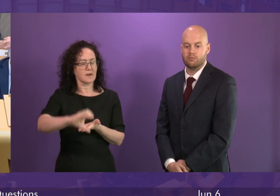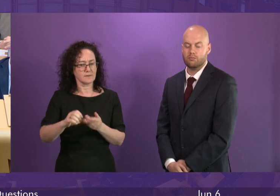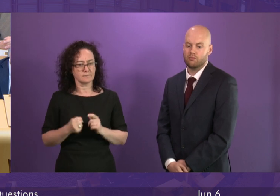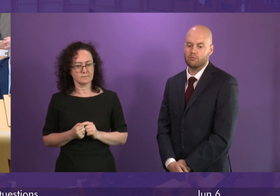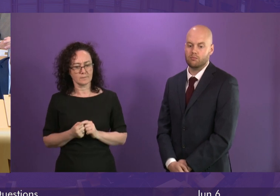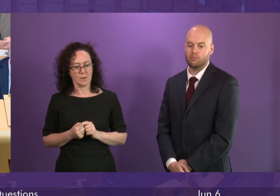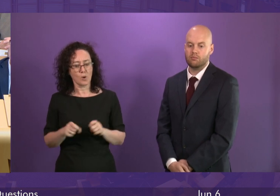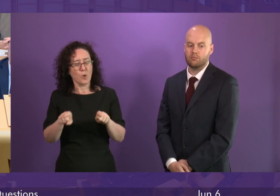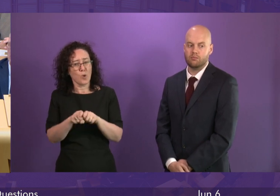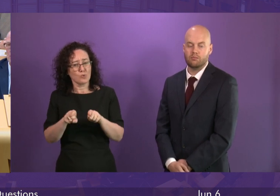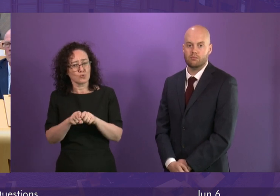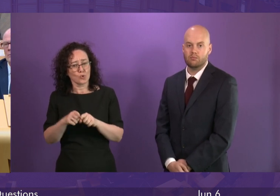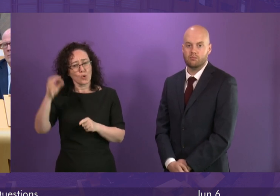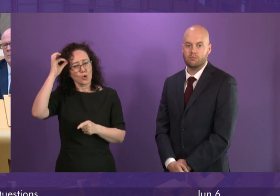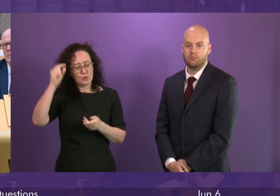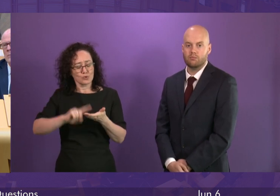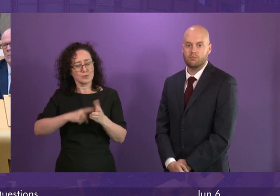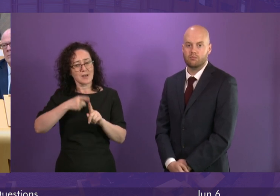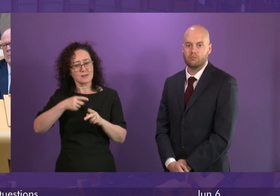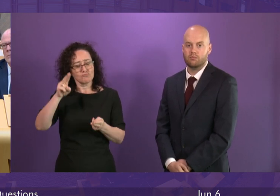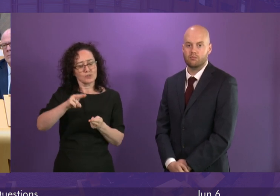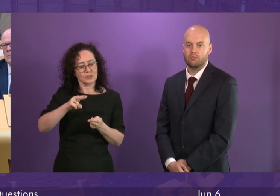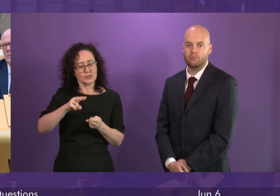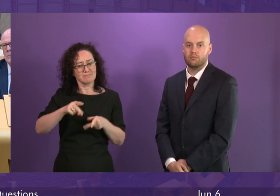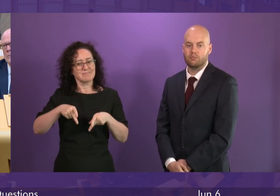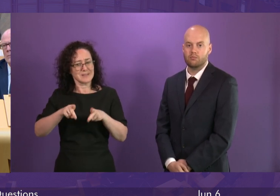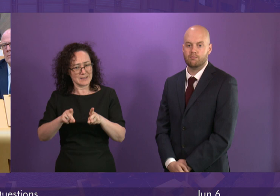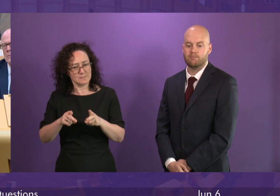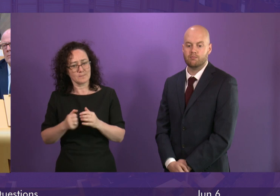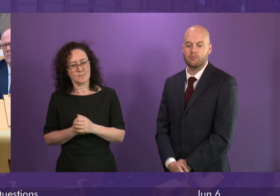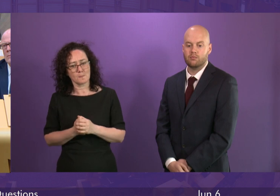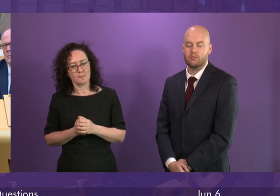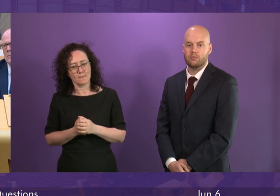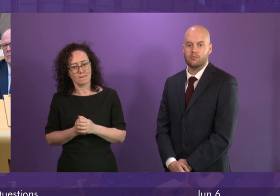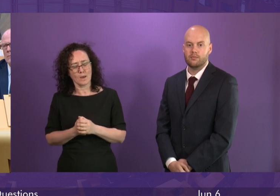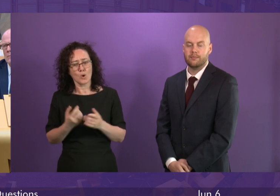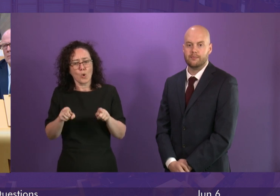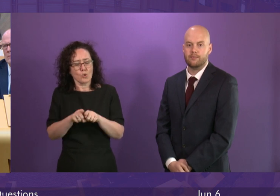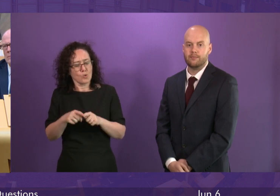reduction scheme; the work and the investment that are in place to mitigate the effects